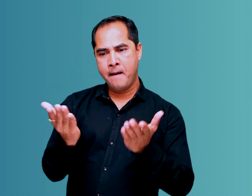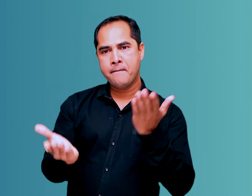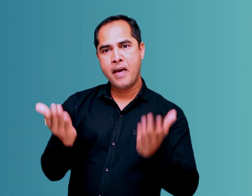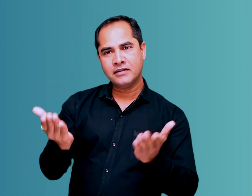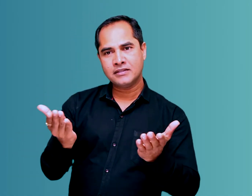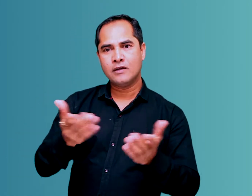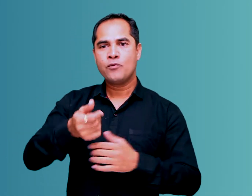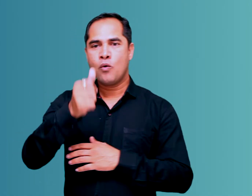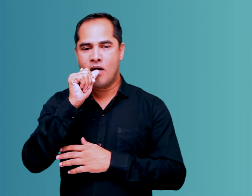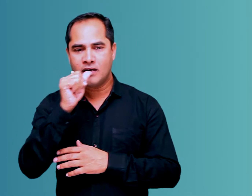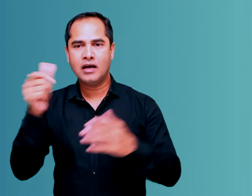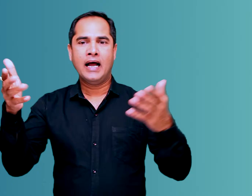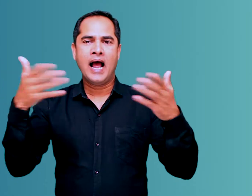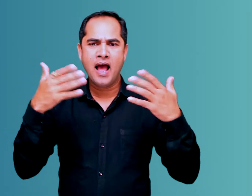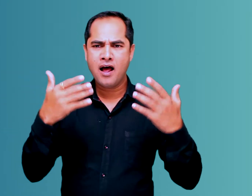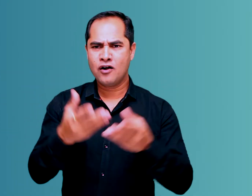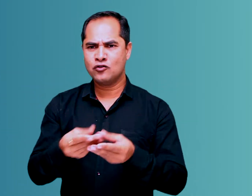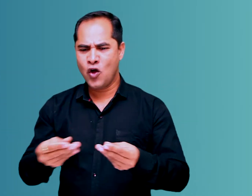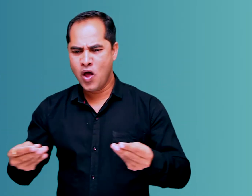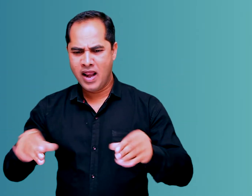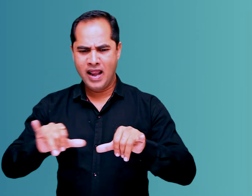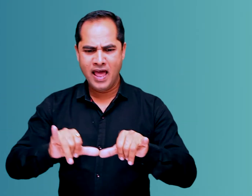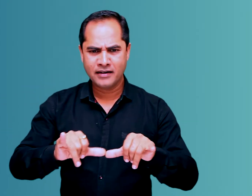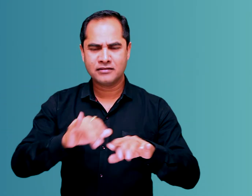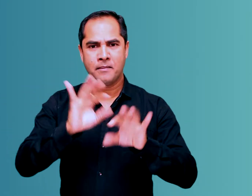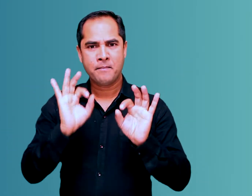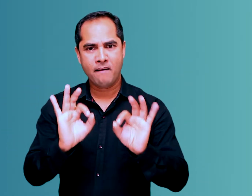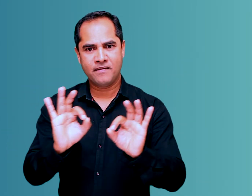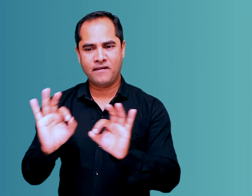maintain the balance of water, air, soil.